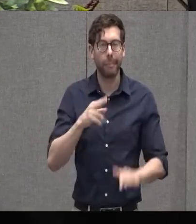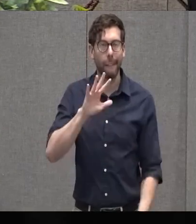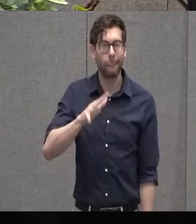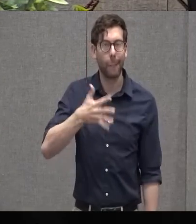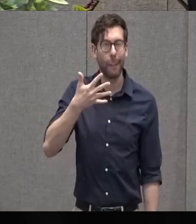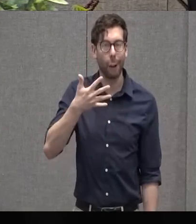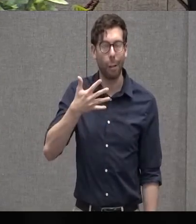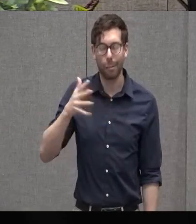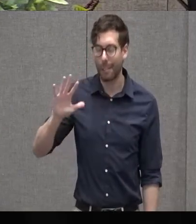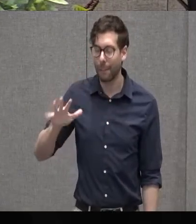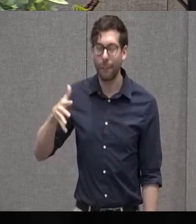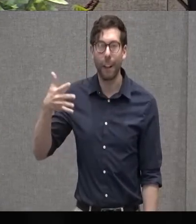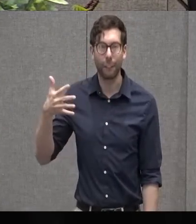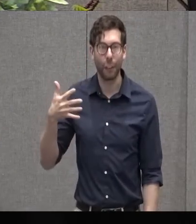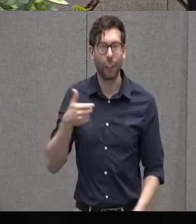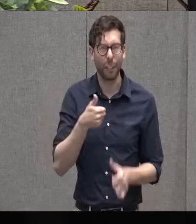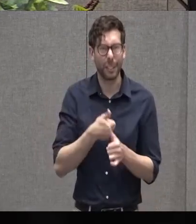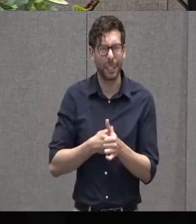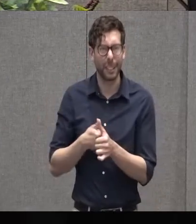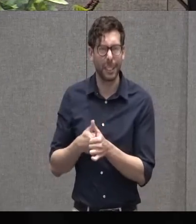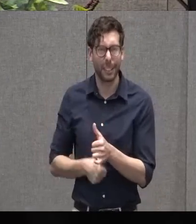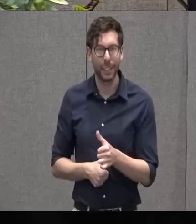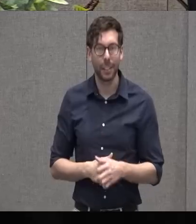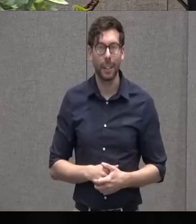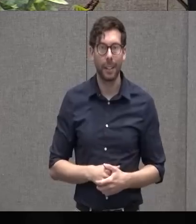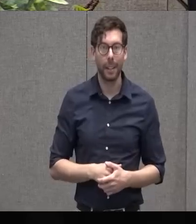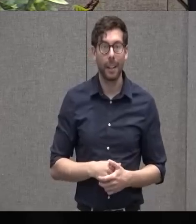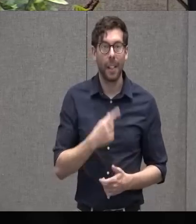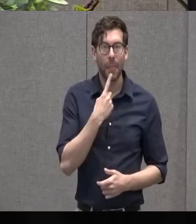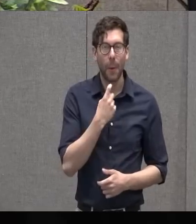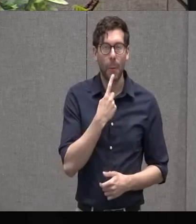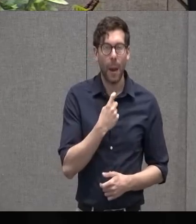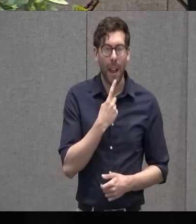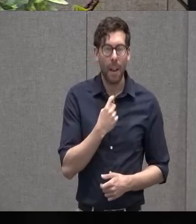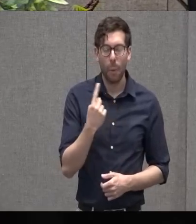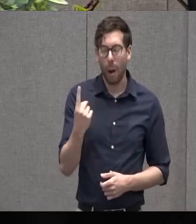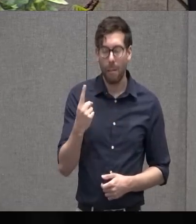$5 for the red and $5 for the yellow.